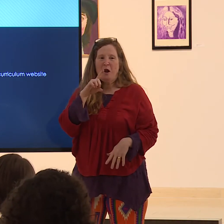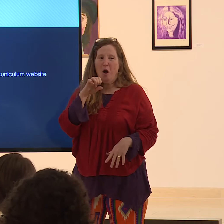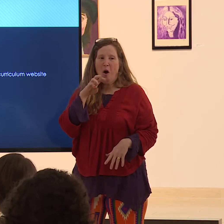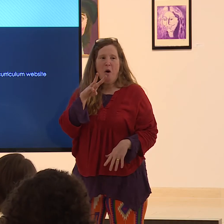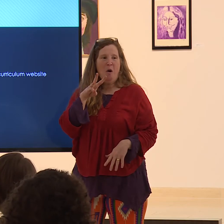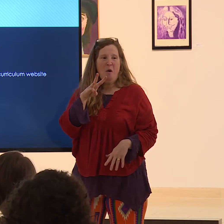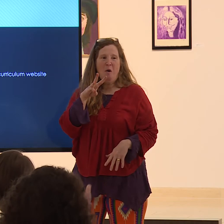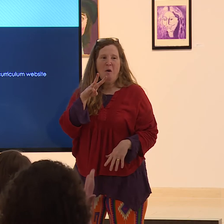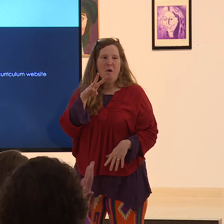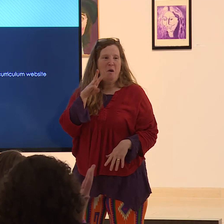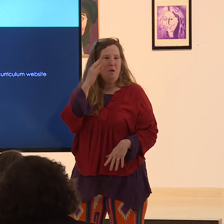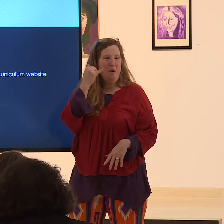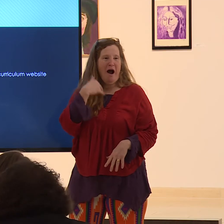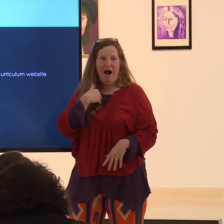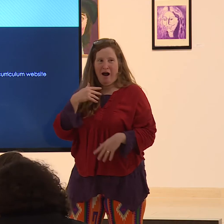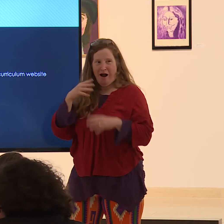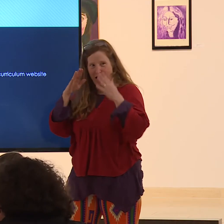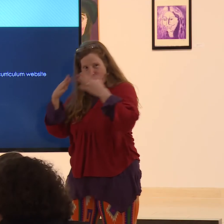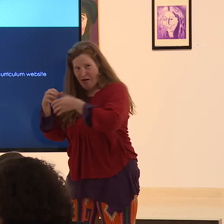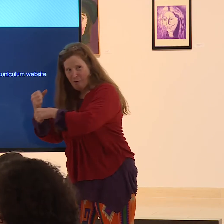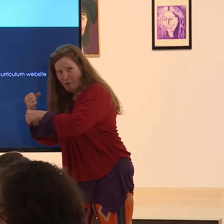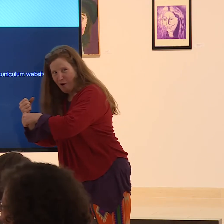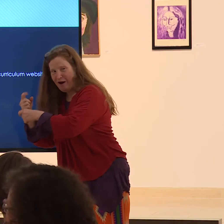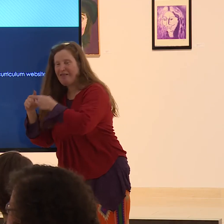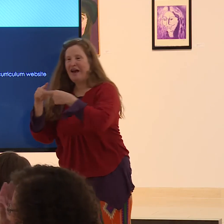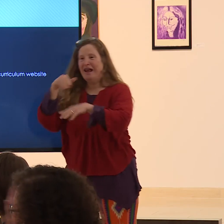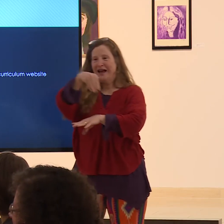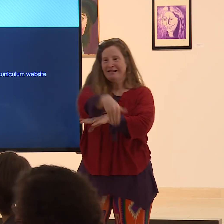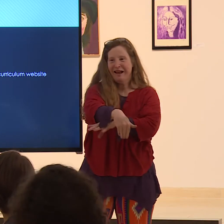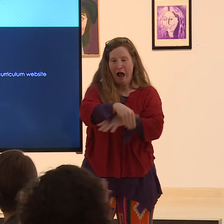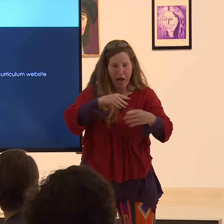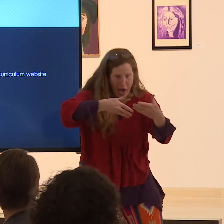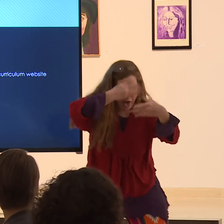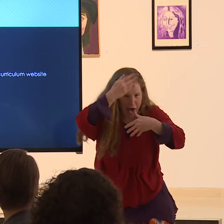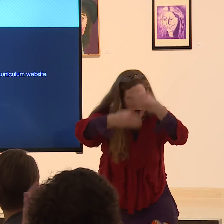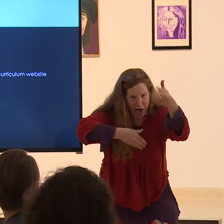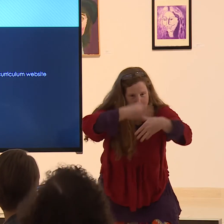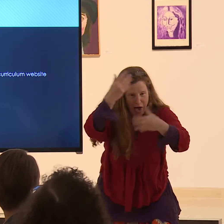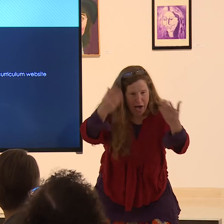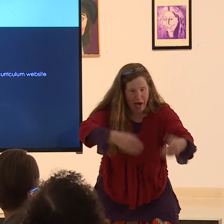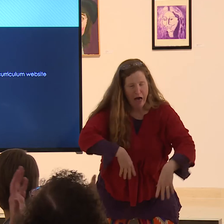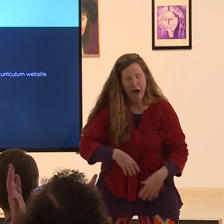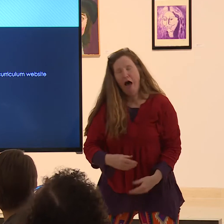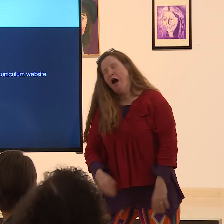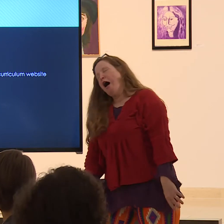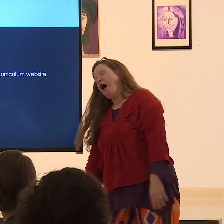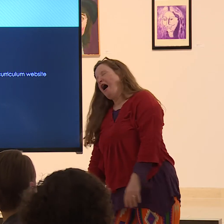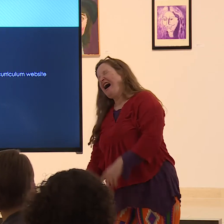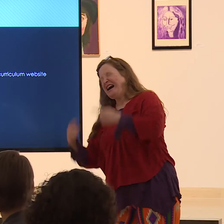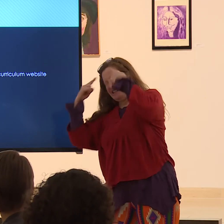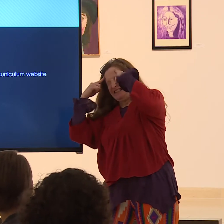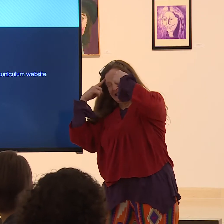"I'm just--I feel like I'm going to become a widower "because you are truly in love with your art,